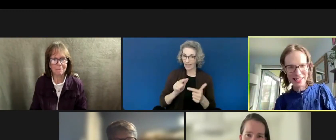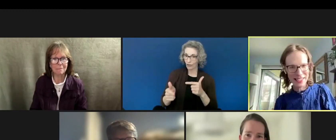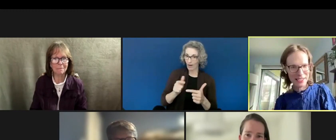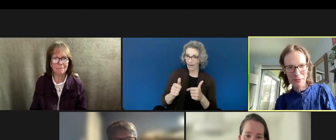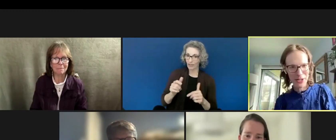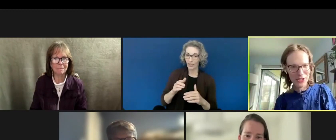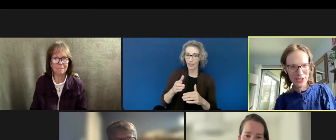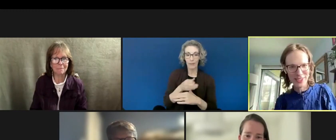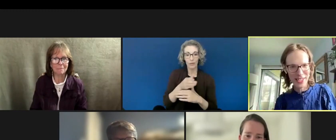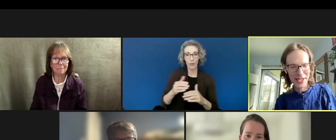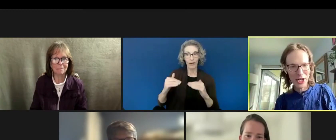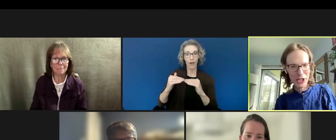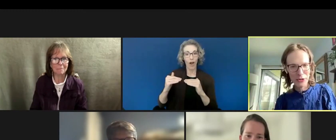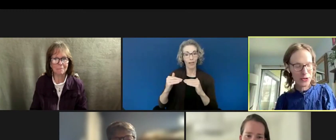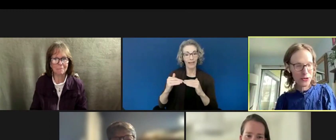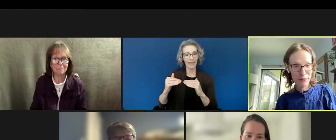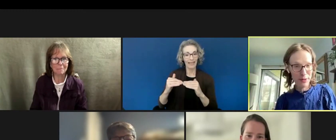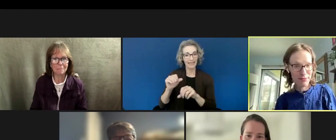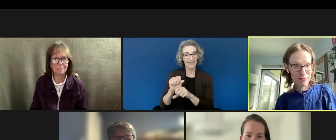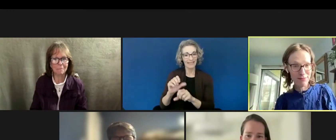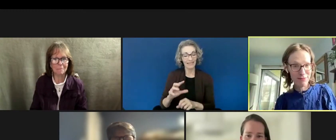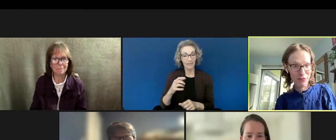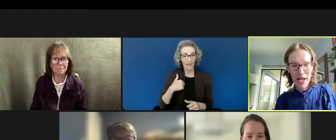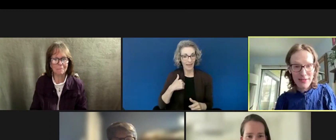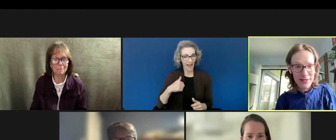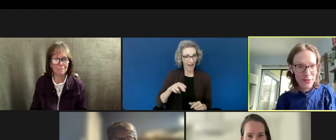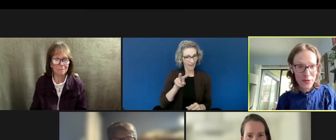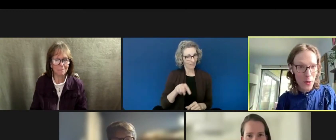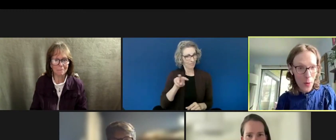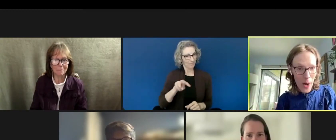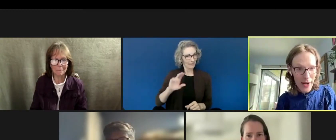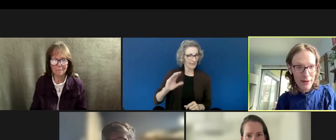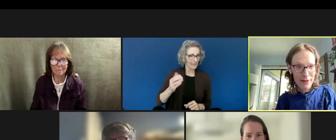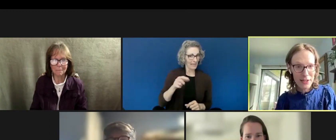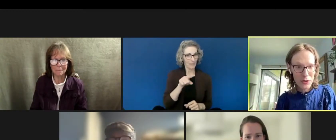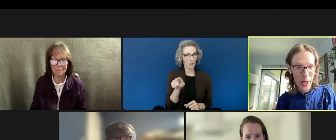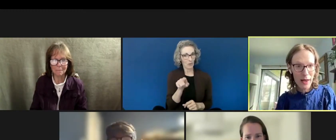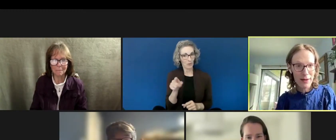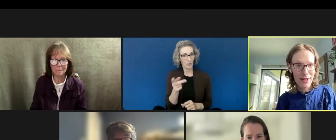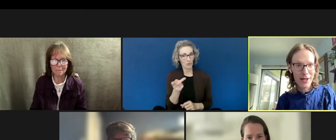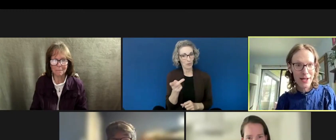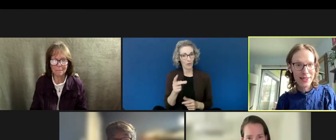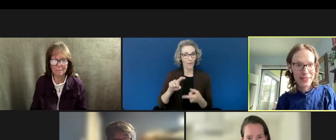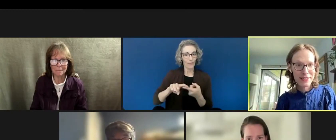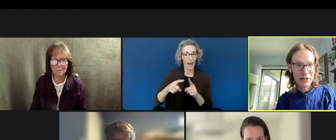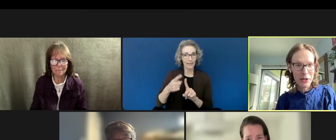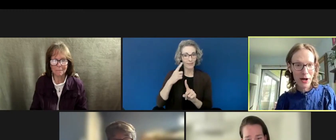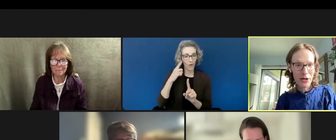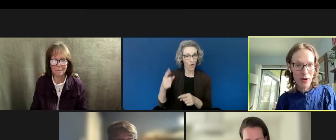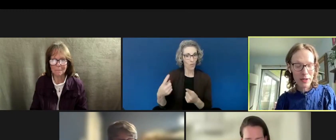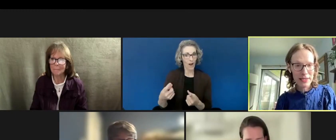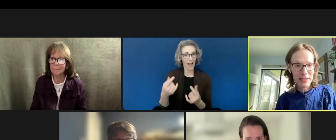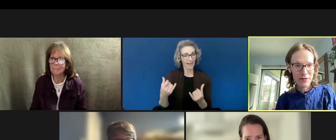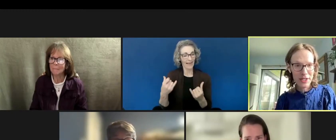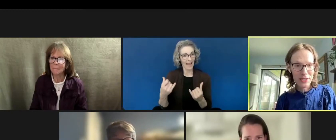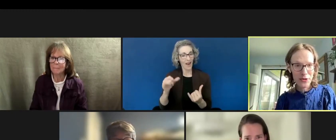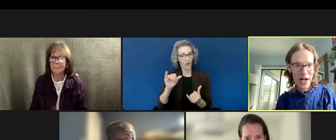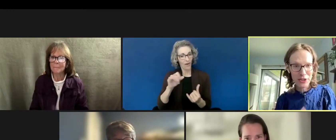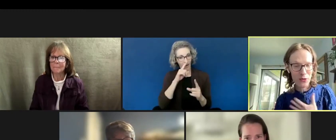I get the impression that you two have been friends for a while as well. This is a complex interaction.